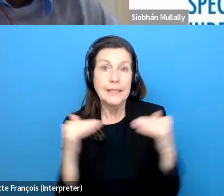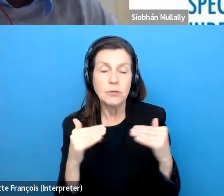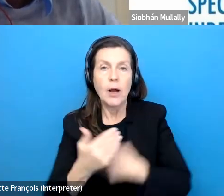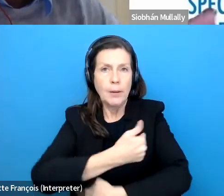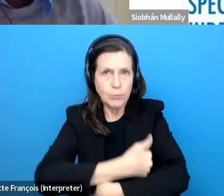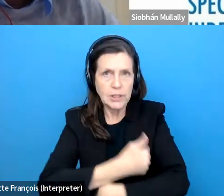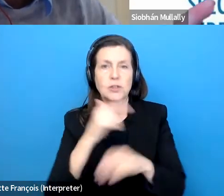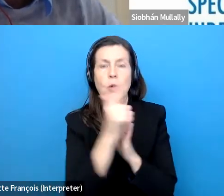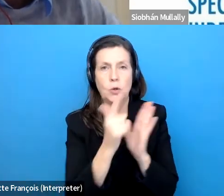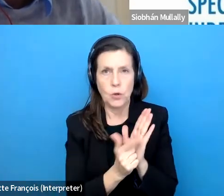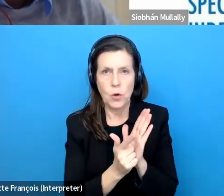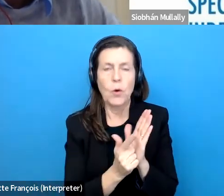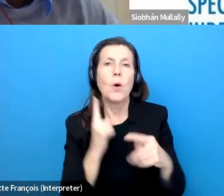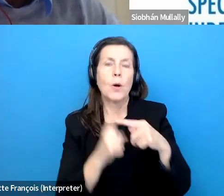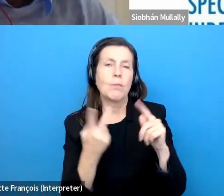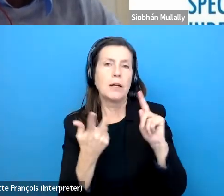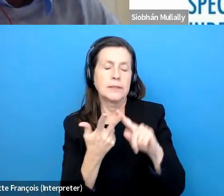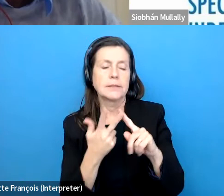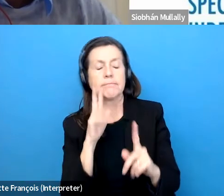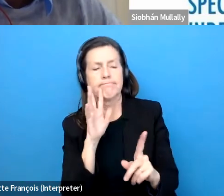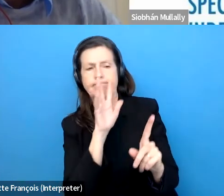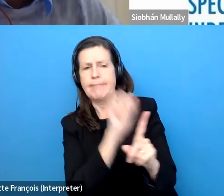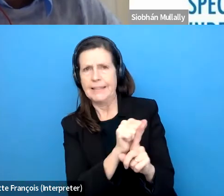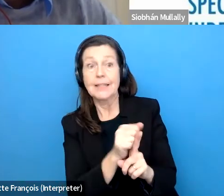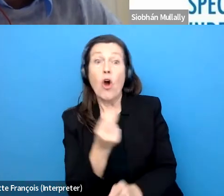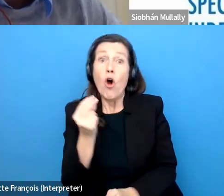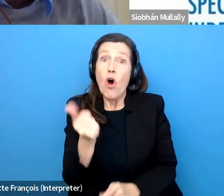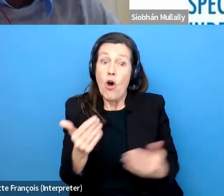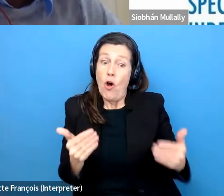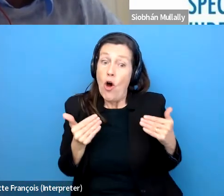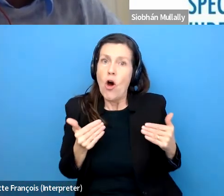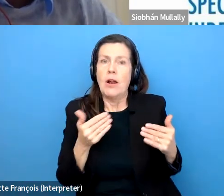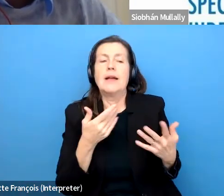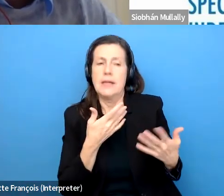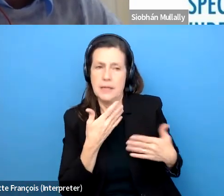and identification in trafficked persons in situations of conflict;